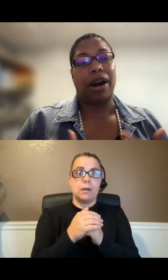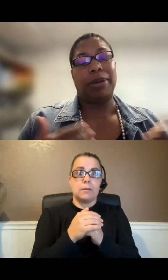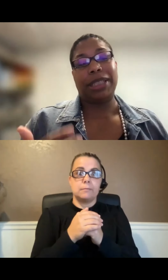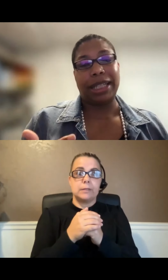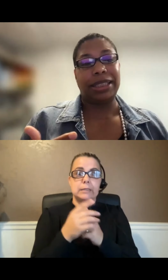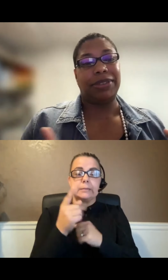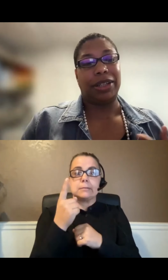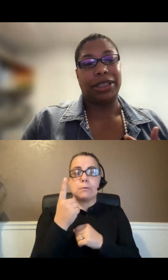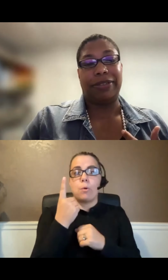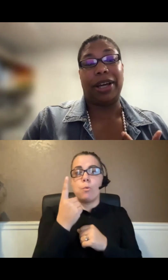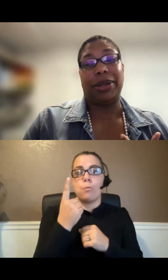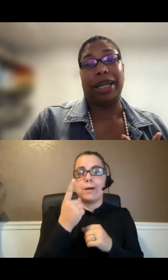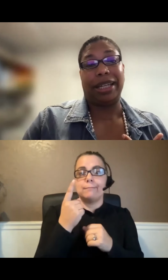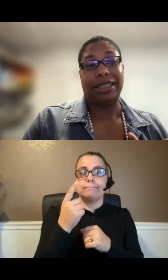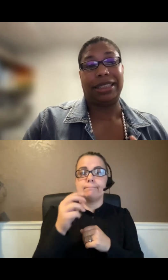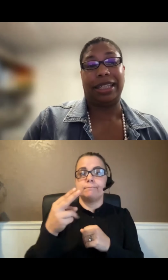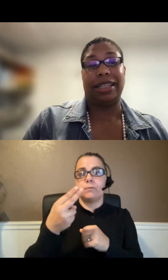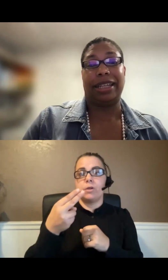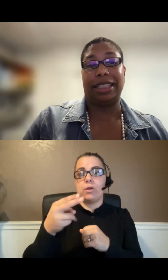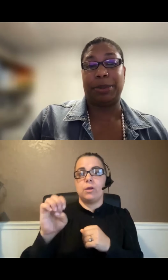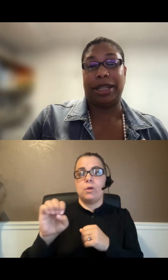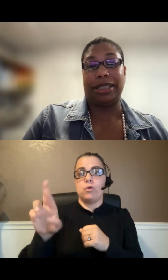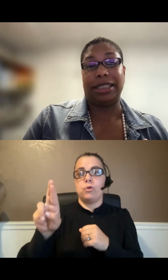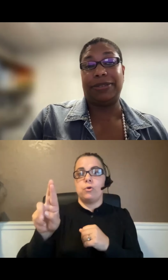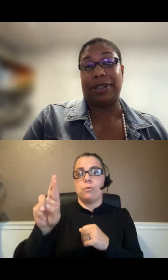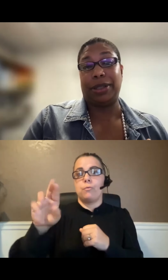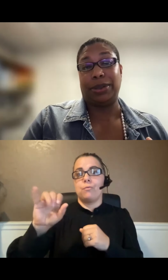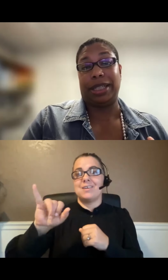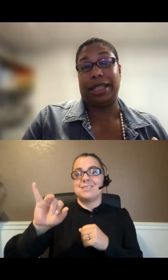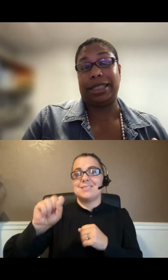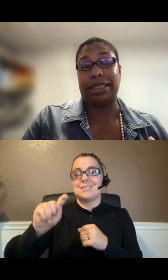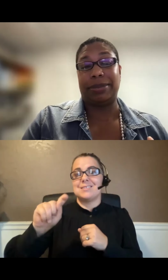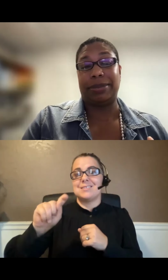Our objectives are to evaluate existing experiences for inclusion and accessibility,